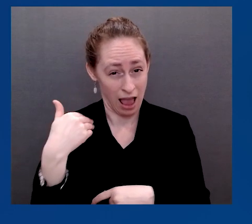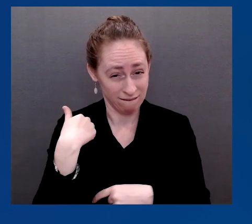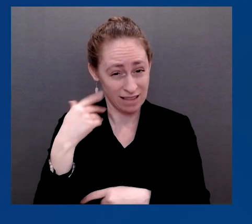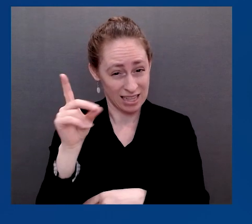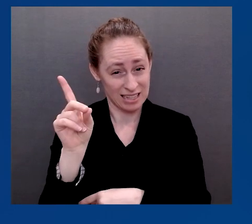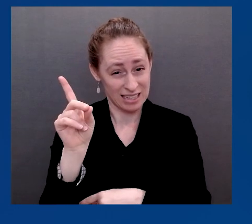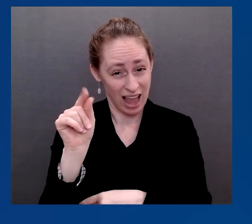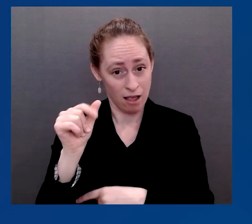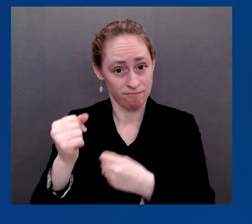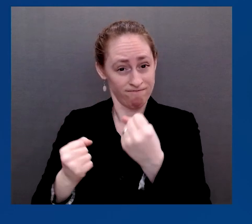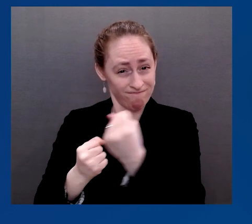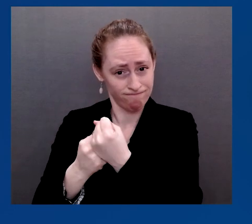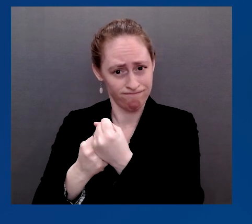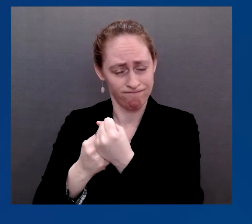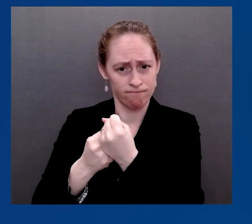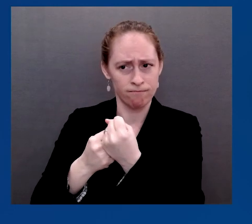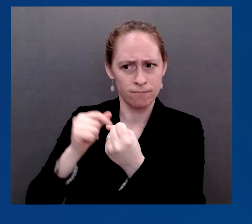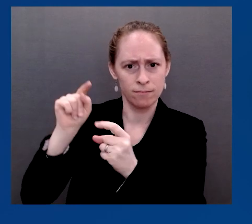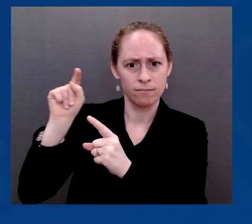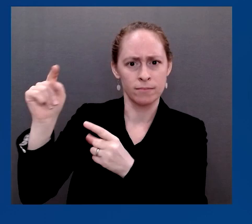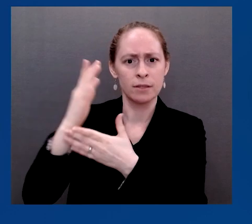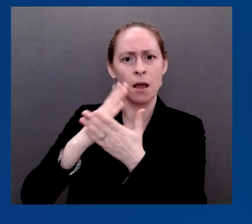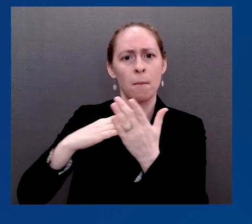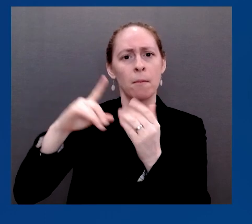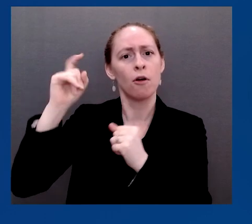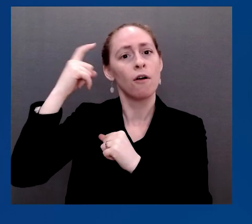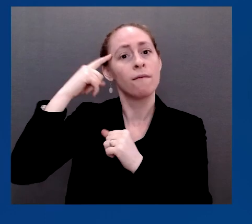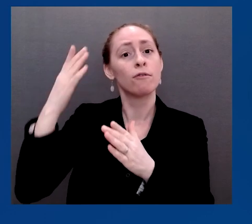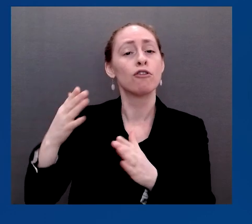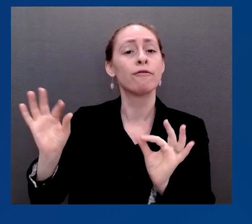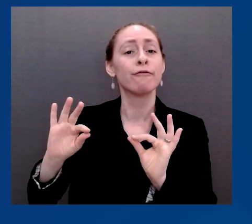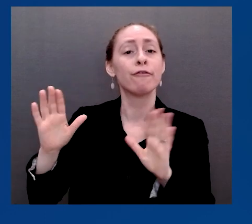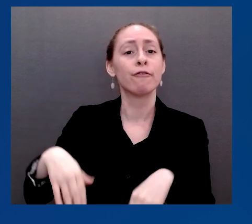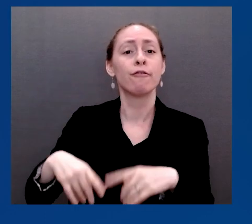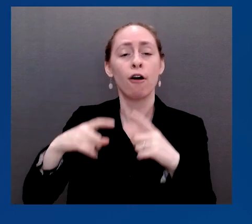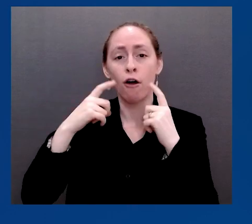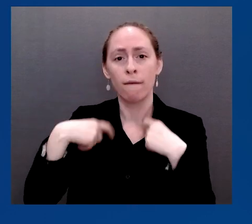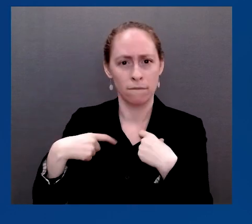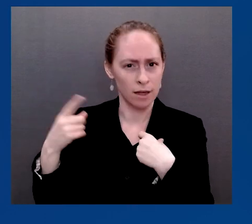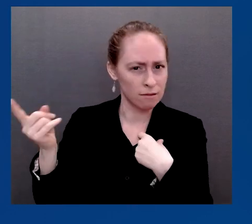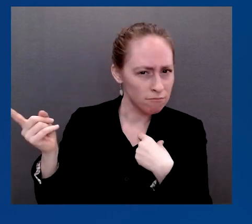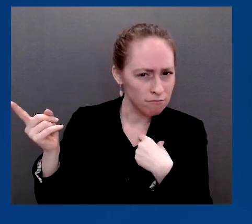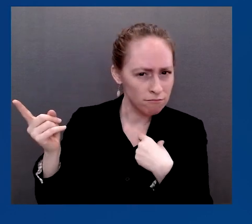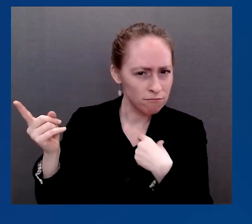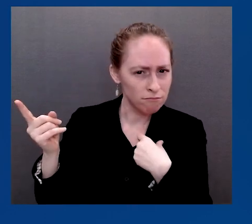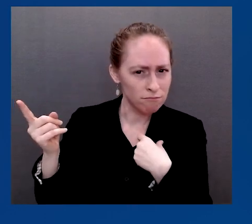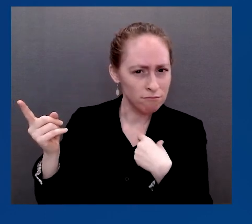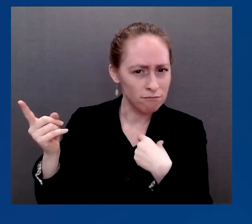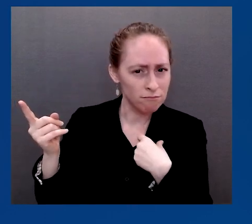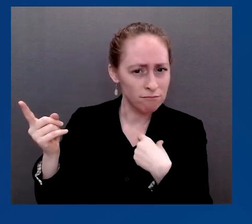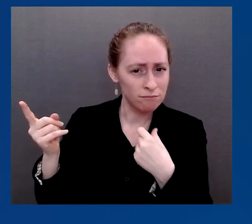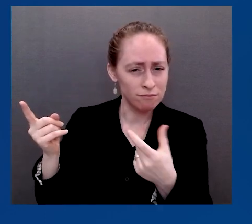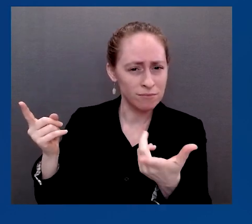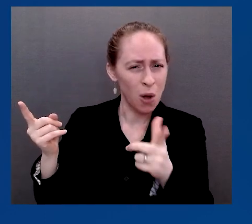should people be listening to the CDC or listening to their governors? Dr. Walensky: Kaitlan, we've always said that these decisions